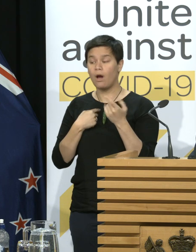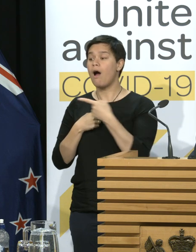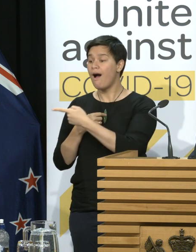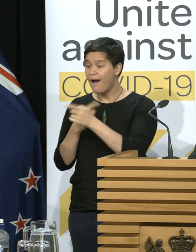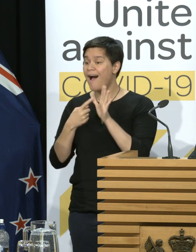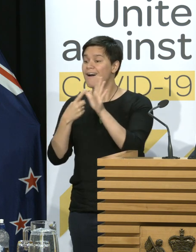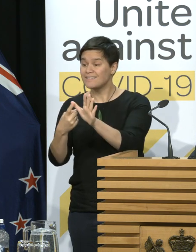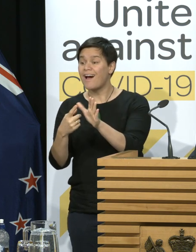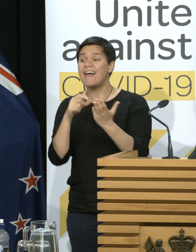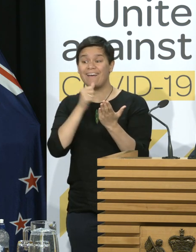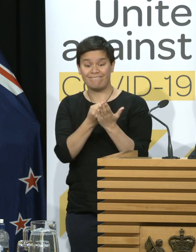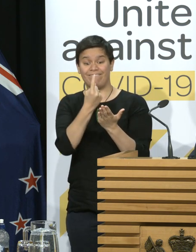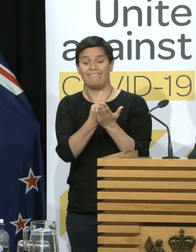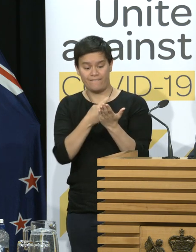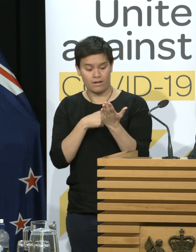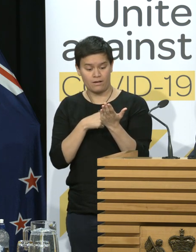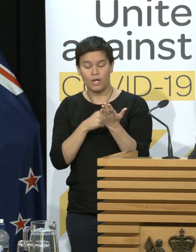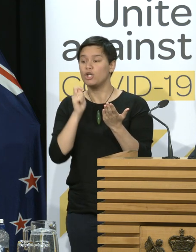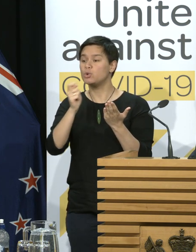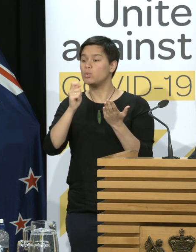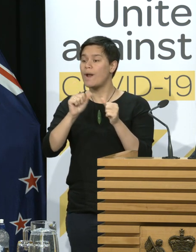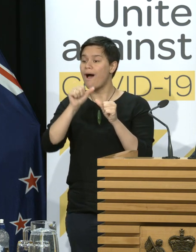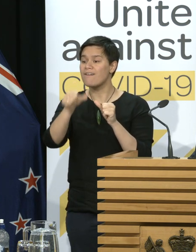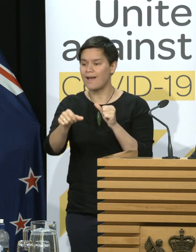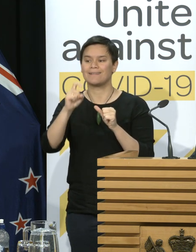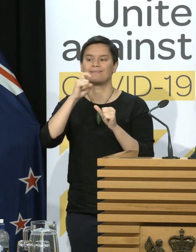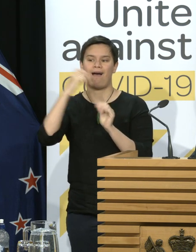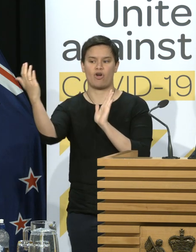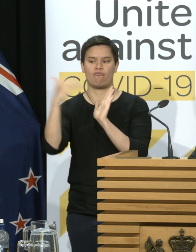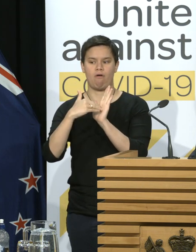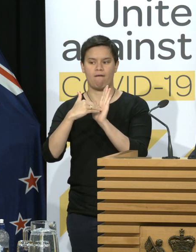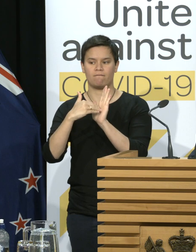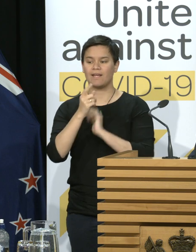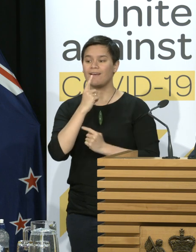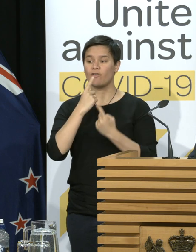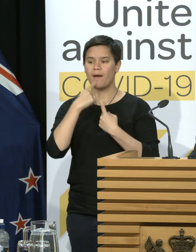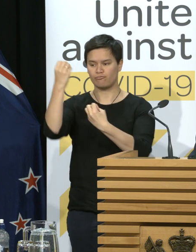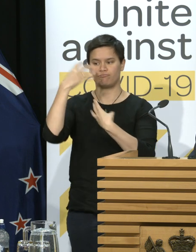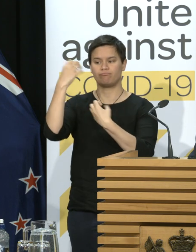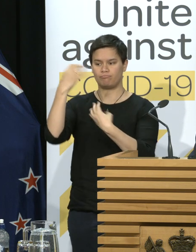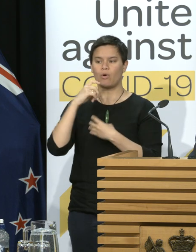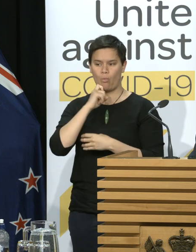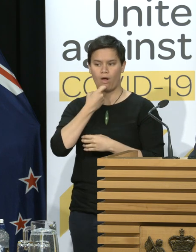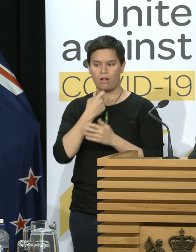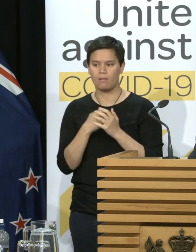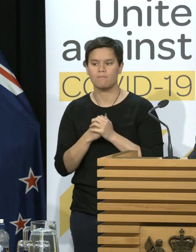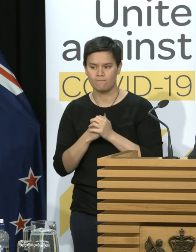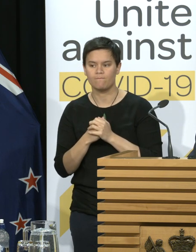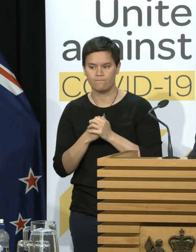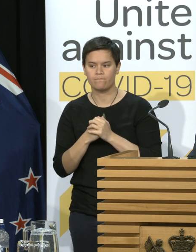should that happen. And you'd be getting advice there on site, telling you what you should be doing if it was something